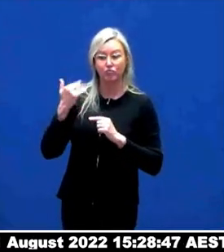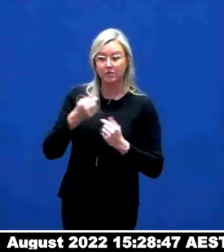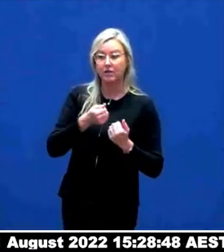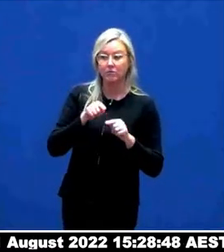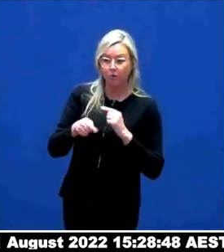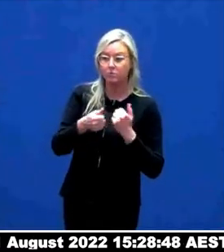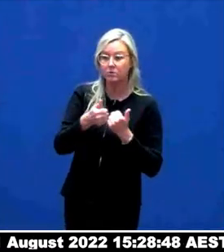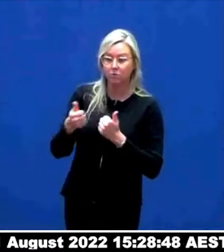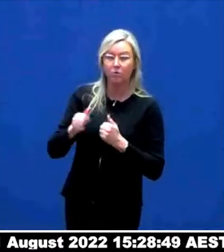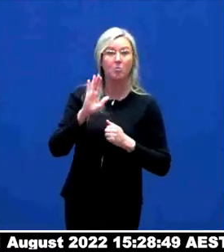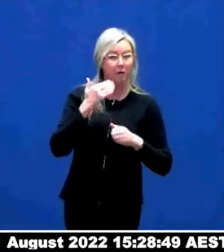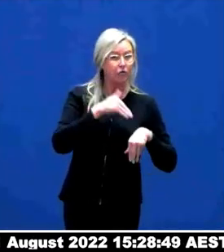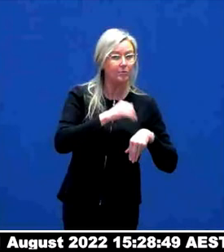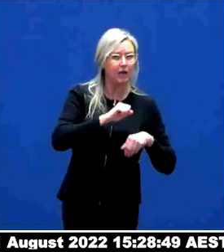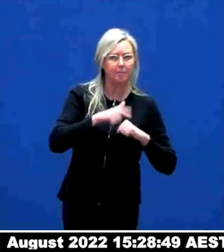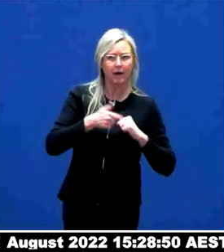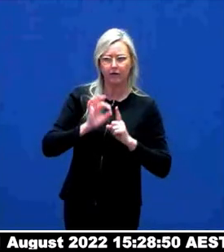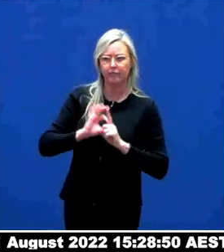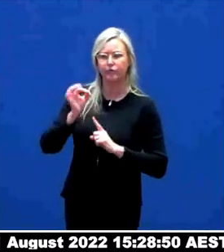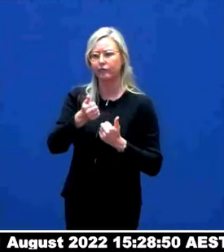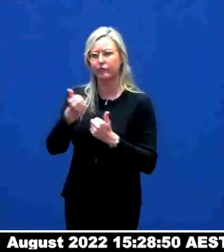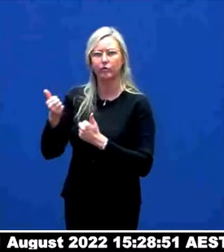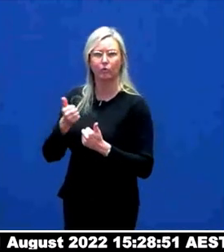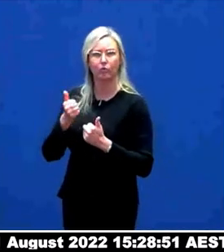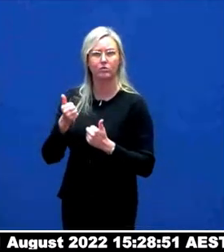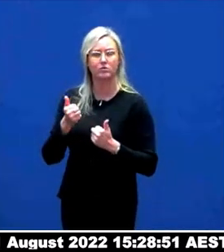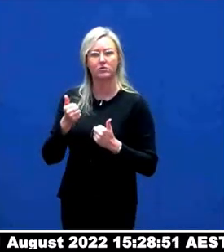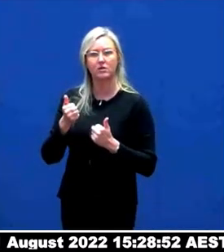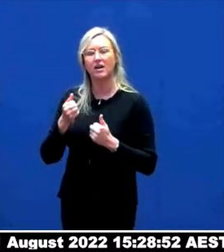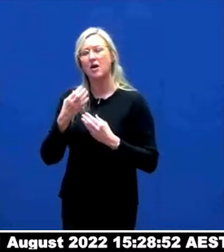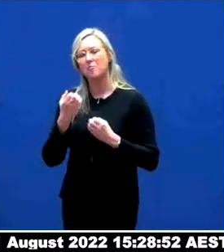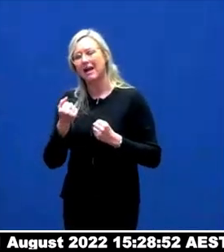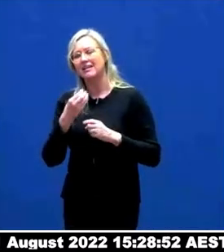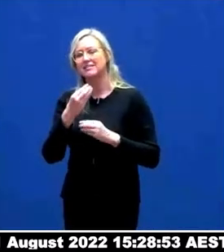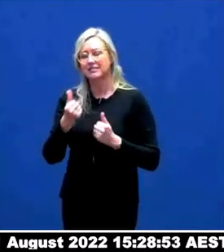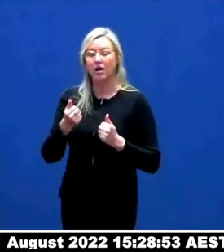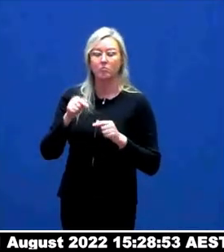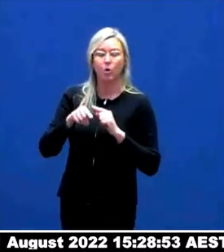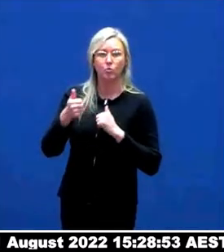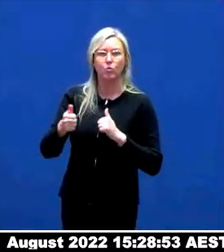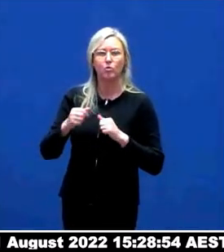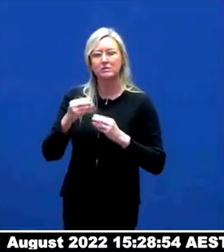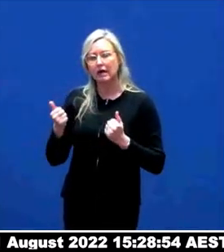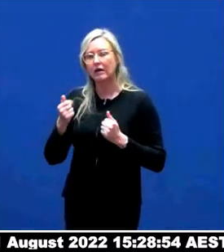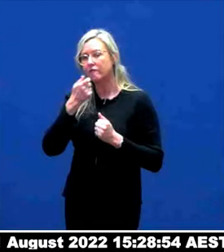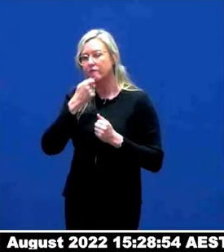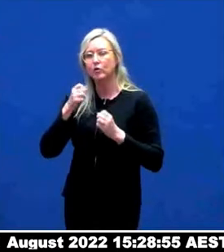trouble, but they're never getting out of the boarding house except maybe to the housos. Yeah, quite a few people.